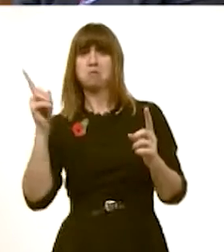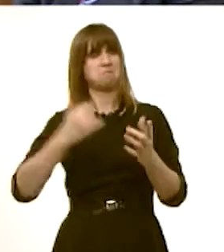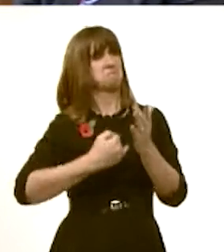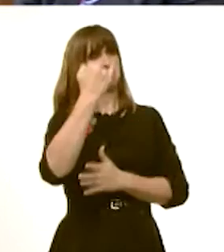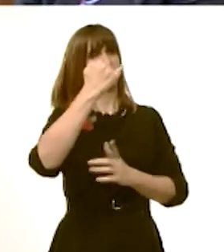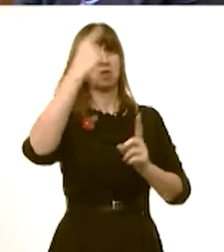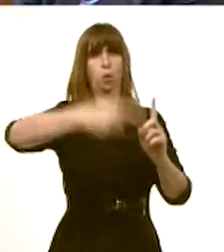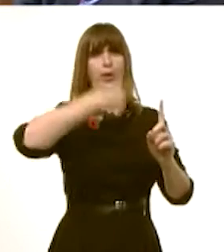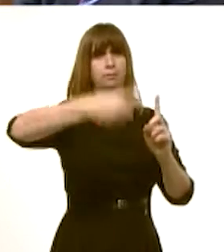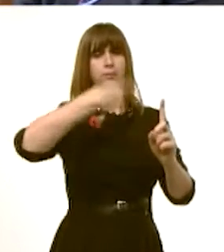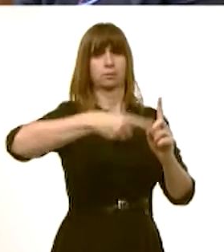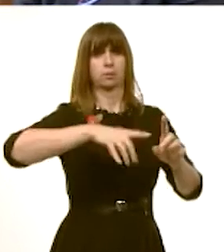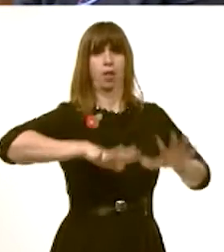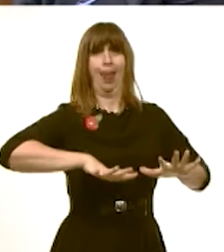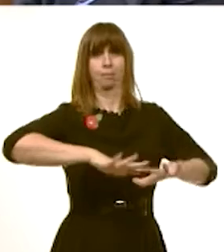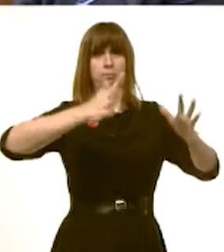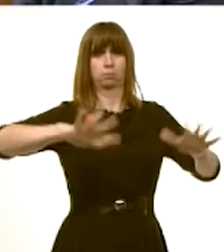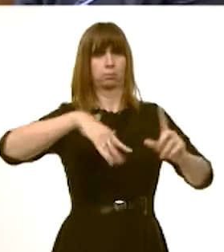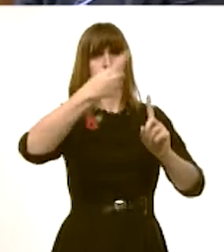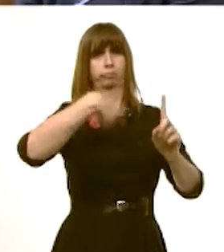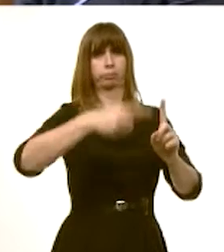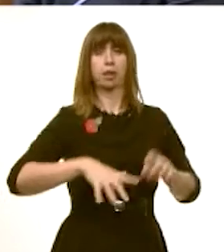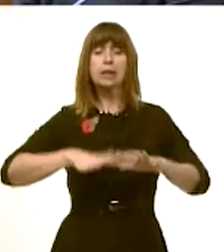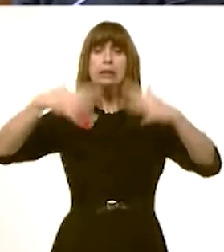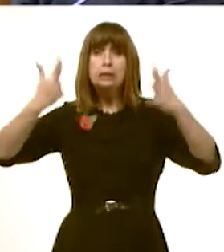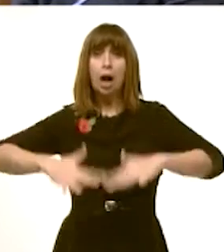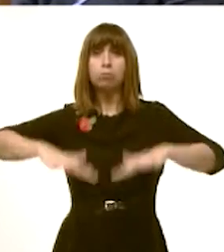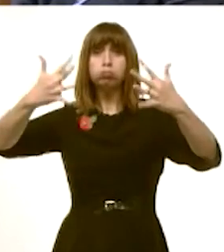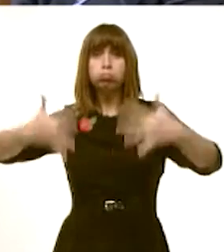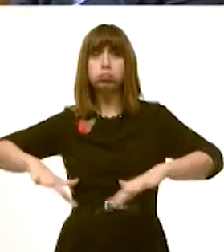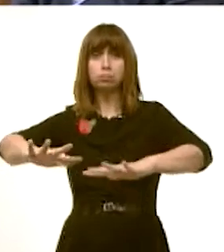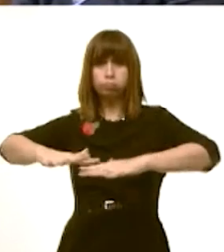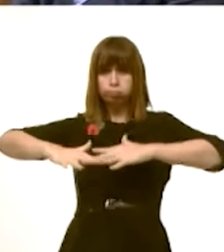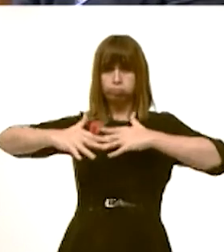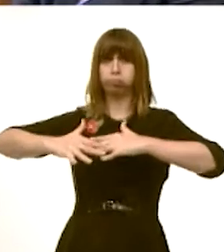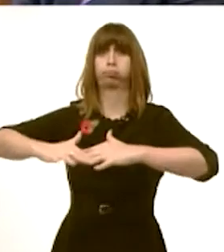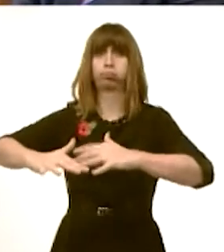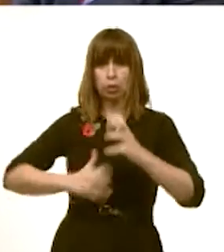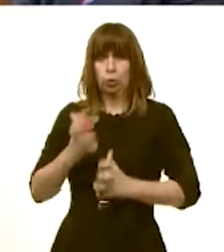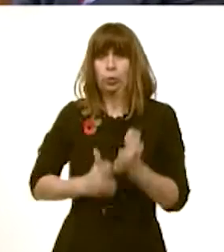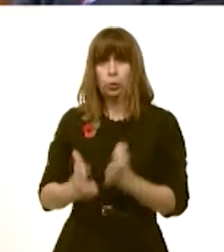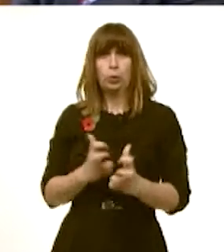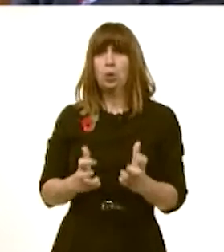about the tidal lagoon; that seems to have gone to sleep as far as the UK Government are concerned. They are keen to promote nuclear.